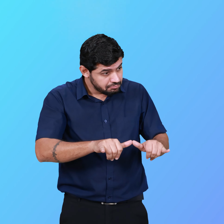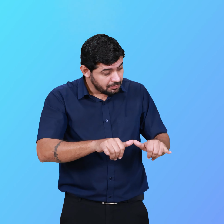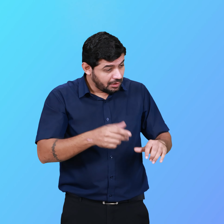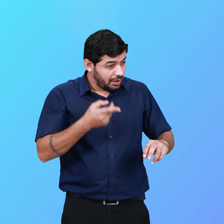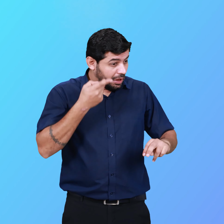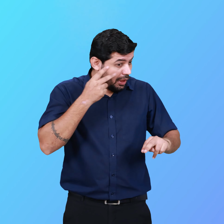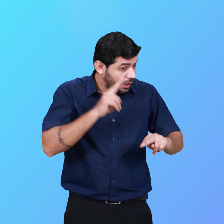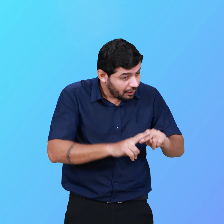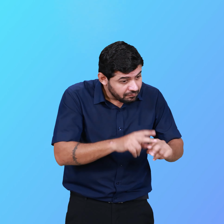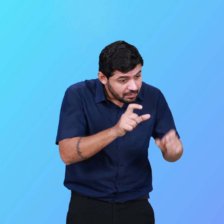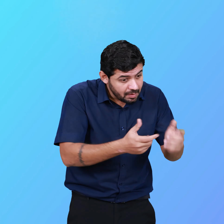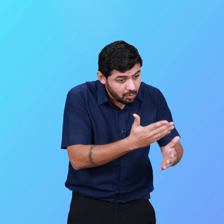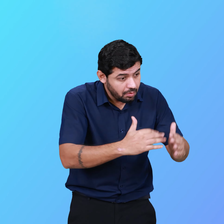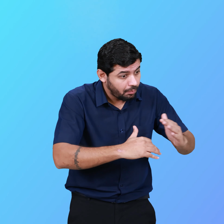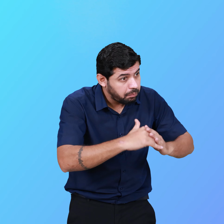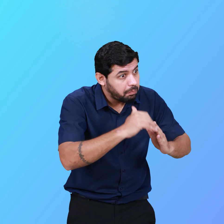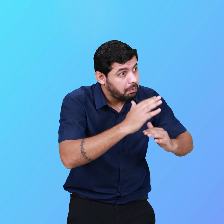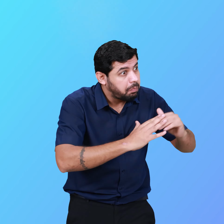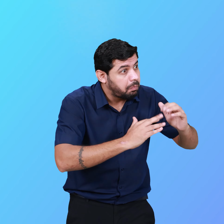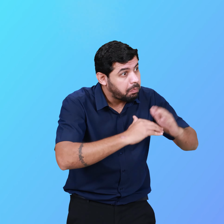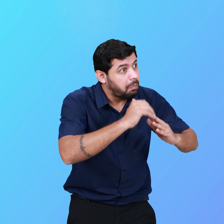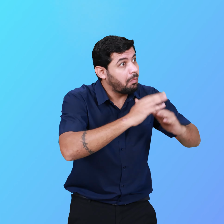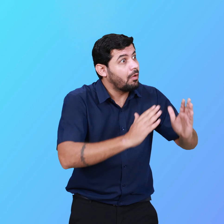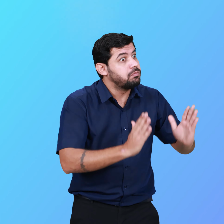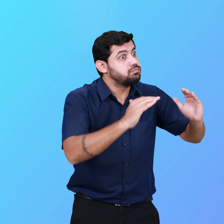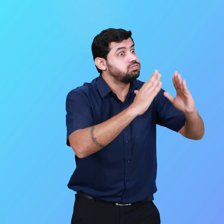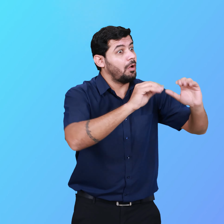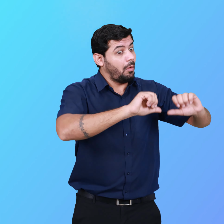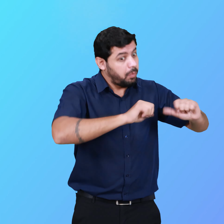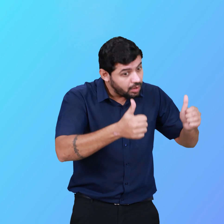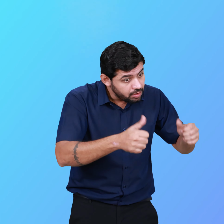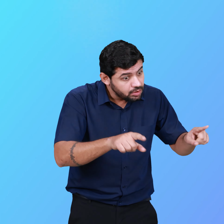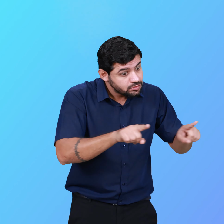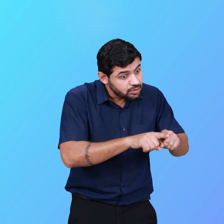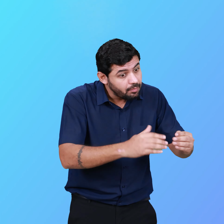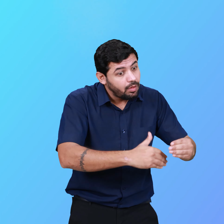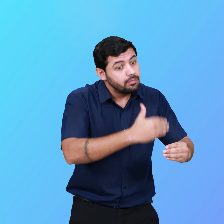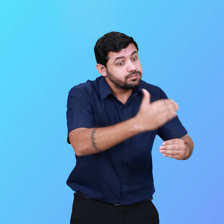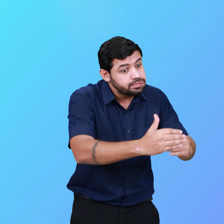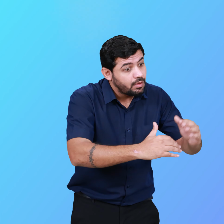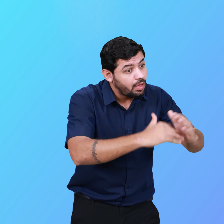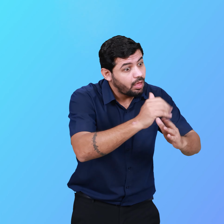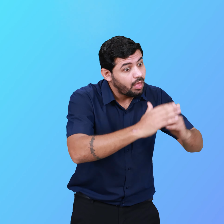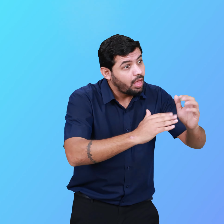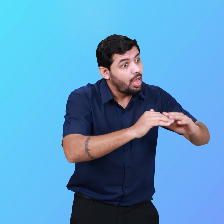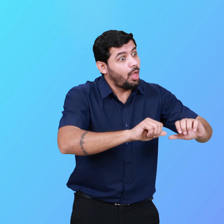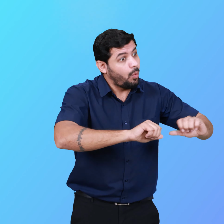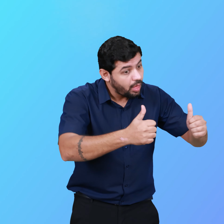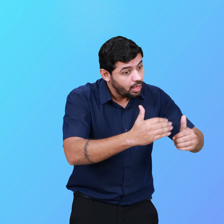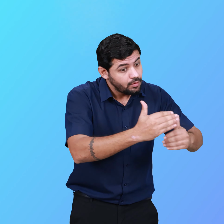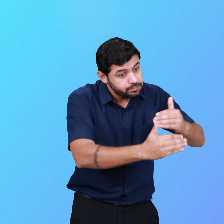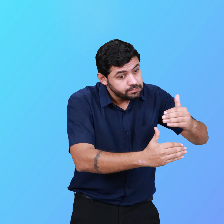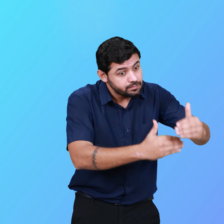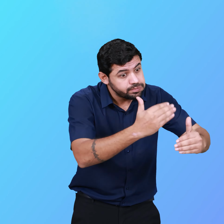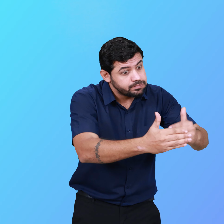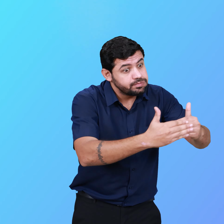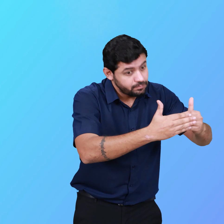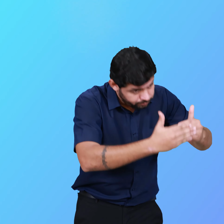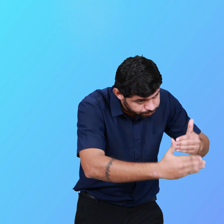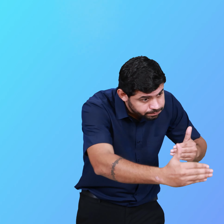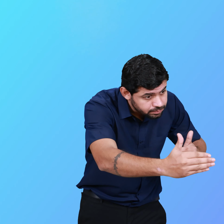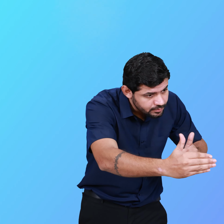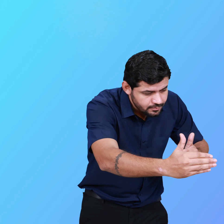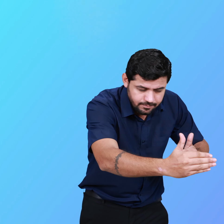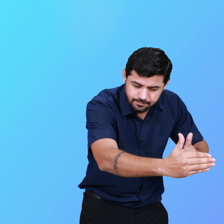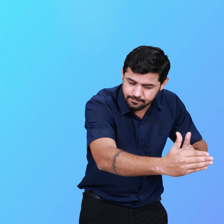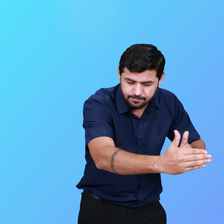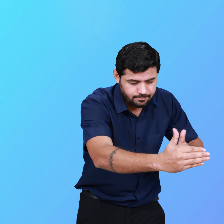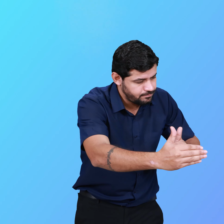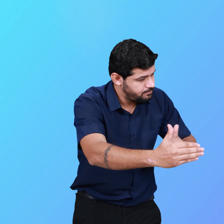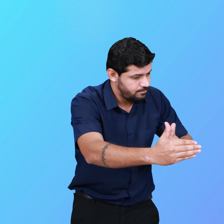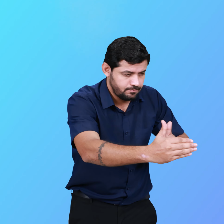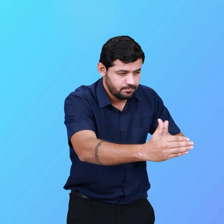and they have joined together to do this work. This is only the beginning of what they can do. Soon nothing will be able to stop them from doing whatever they plan.